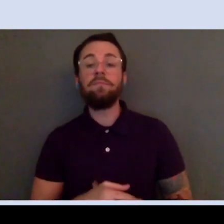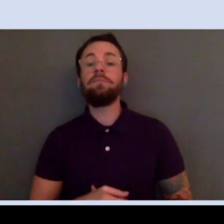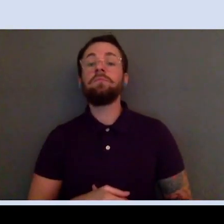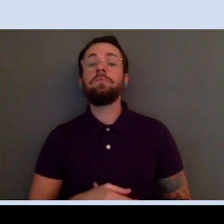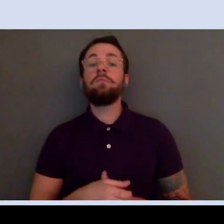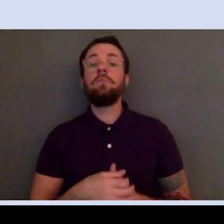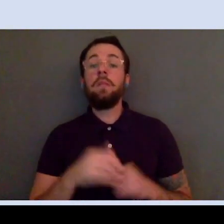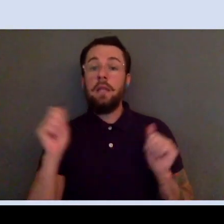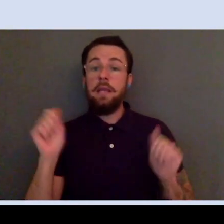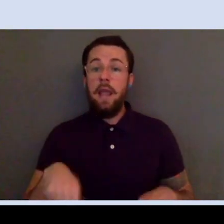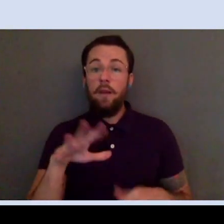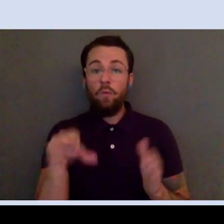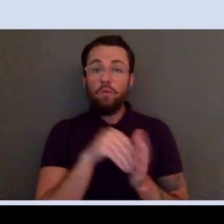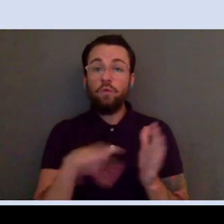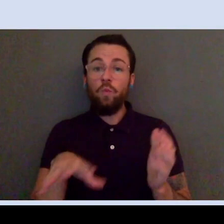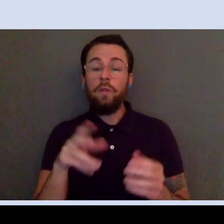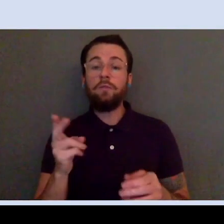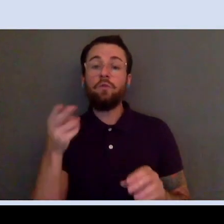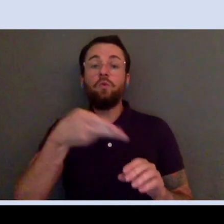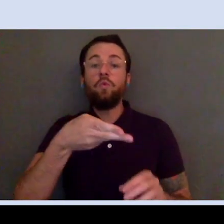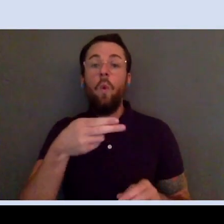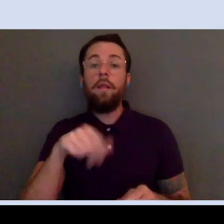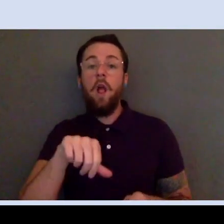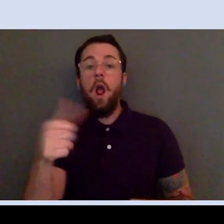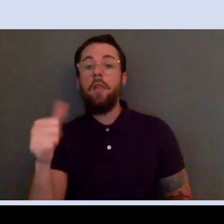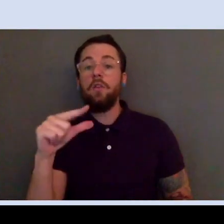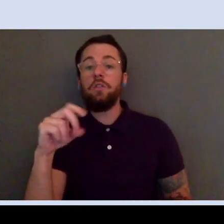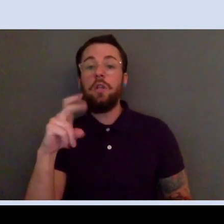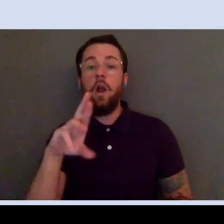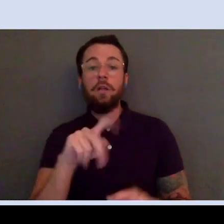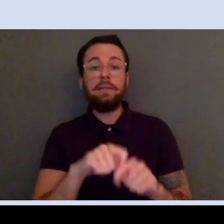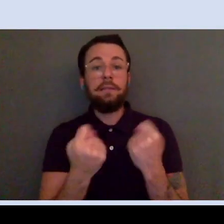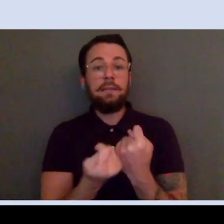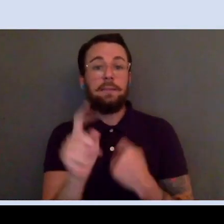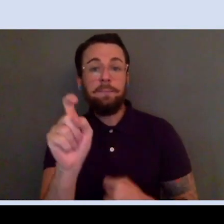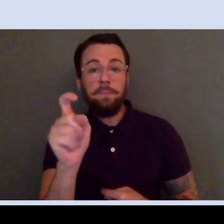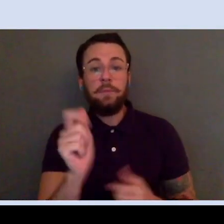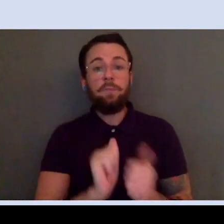So if that's true, do you have gender inclusive policies for your schools?